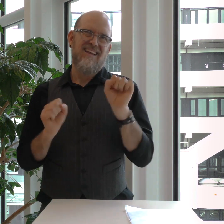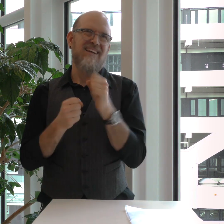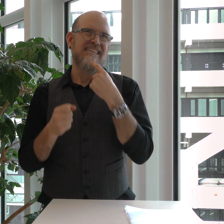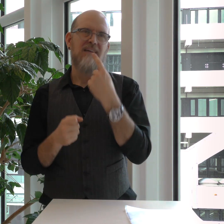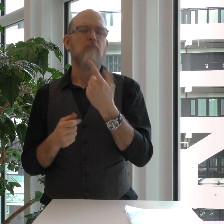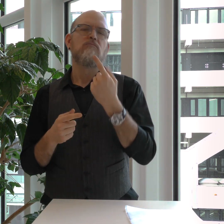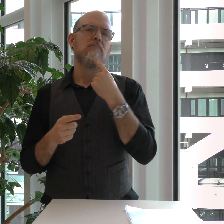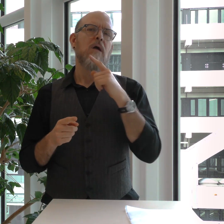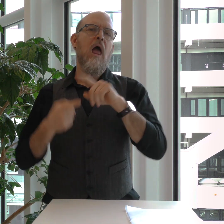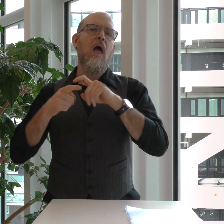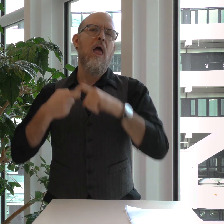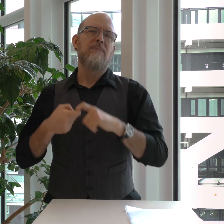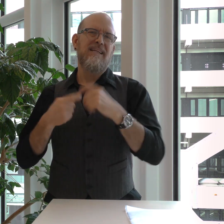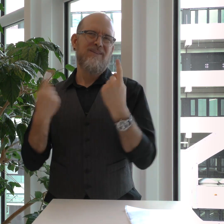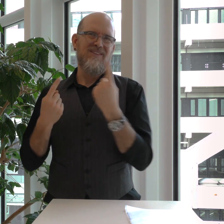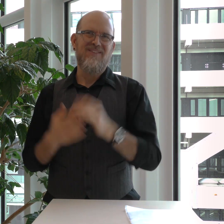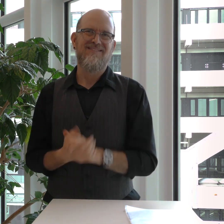Still, it’s difficult to say, as it of course depends on each situation.